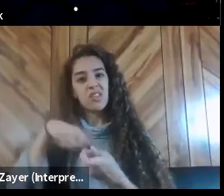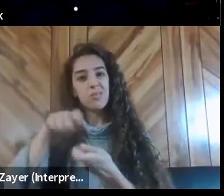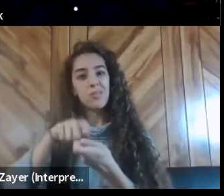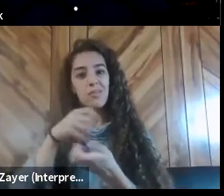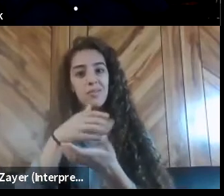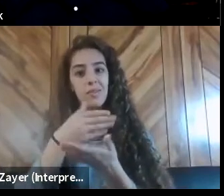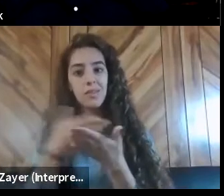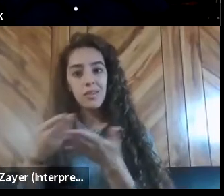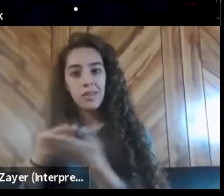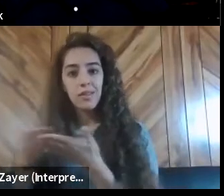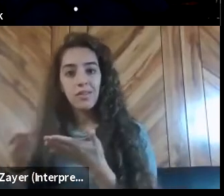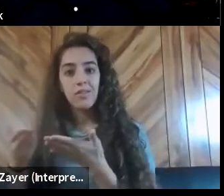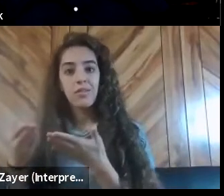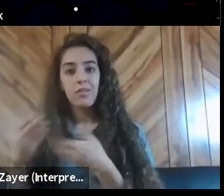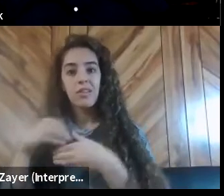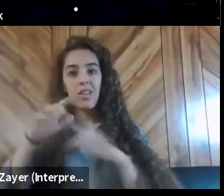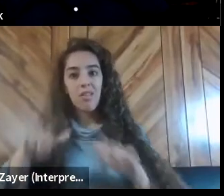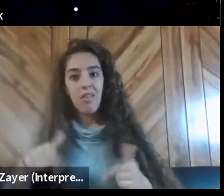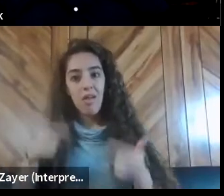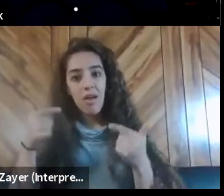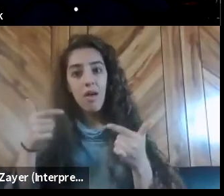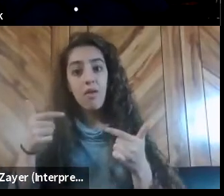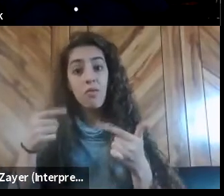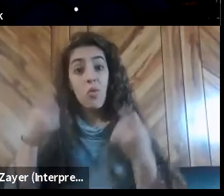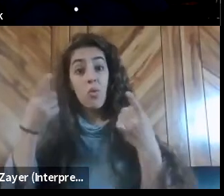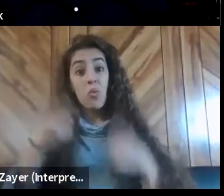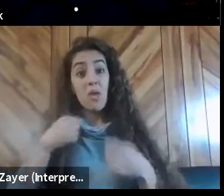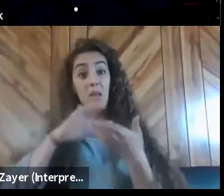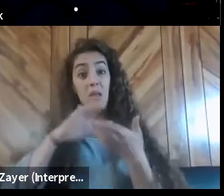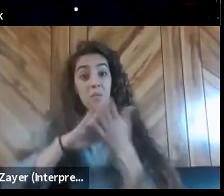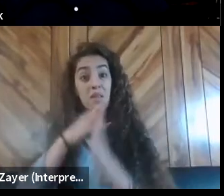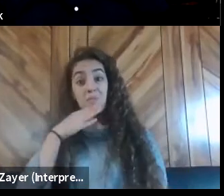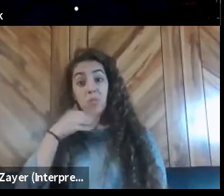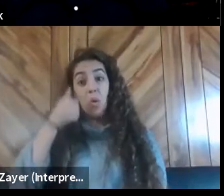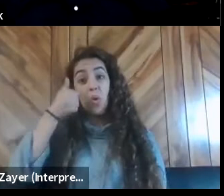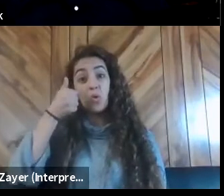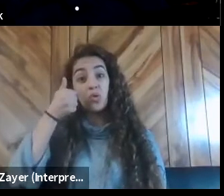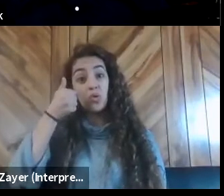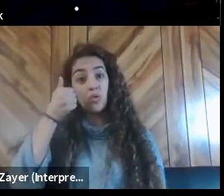life once I got older, so I'm kind of on the same